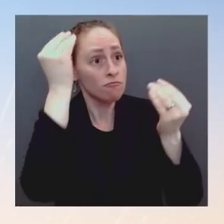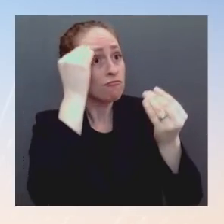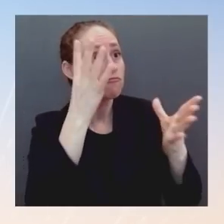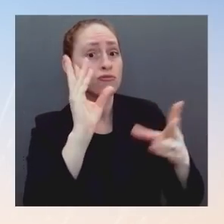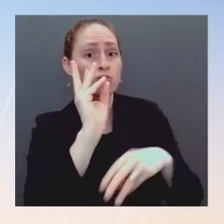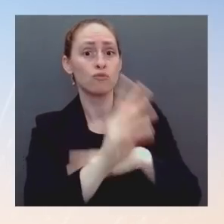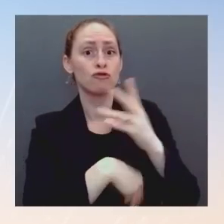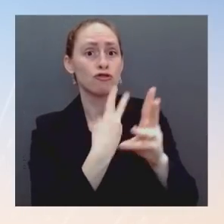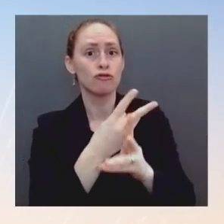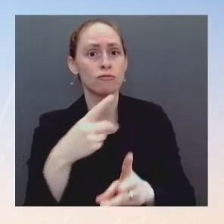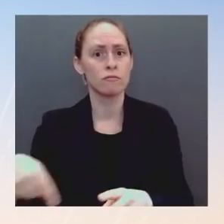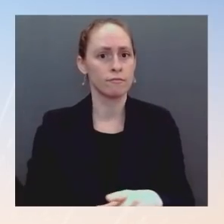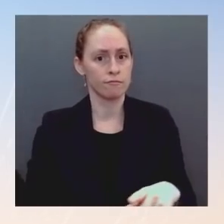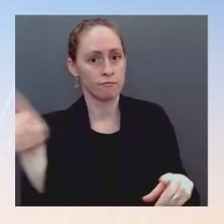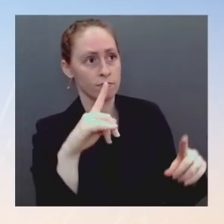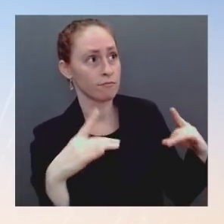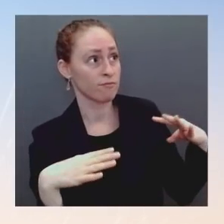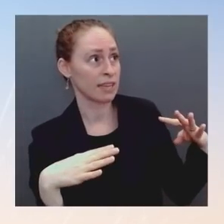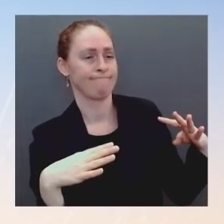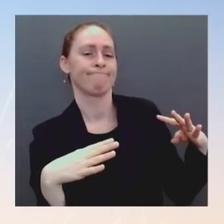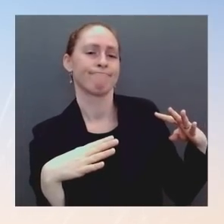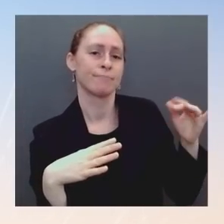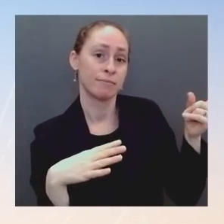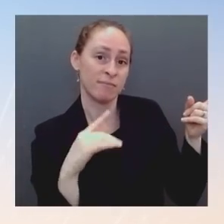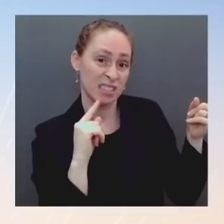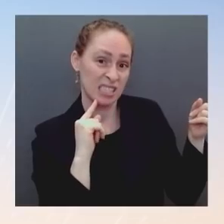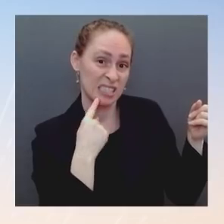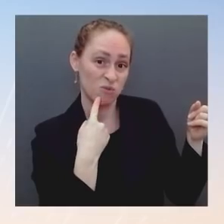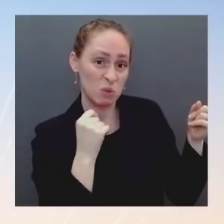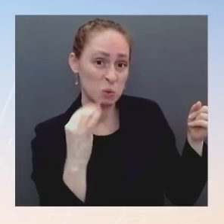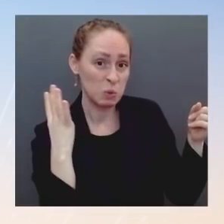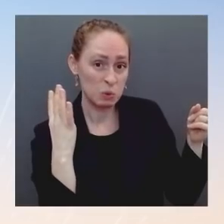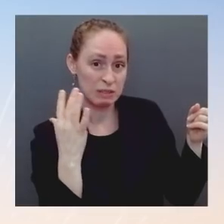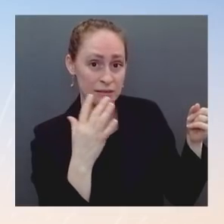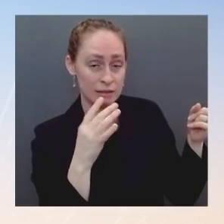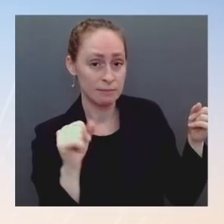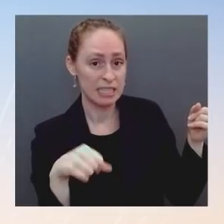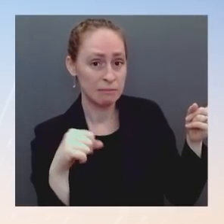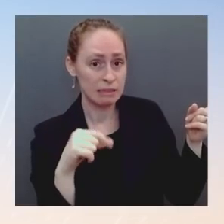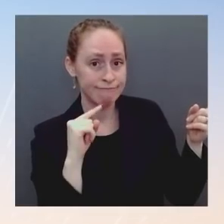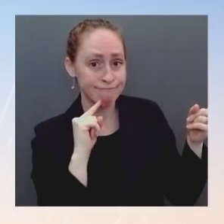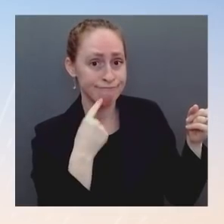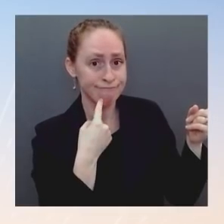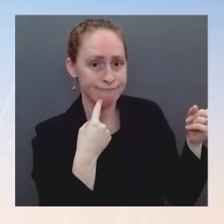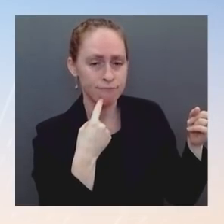and providing them supplies that they need, but standing up and making clear to the Russians what the consequences will be.